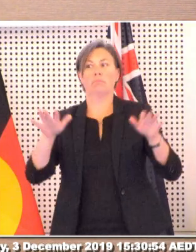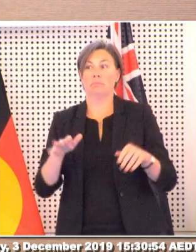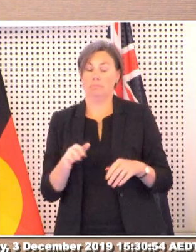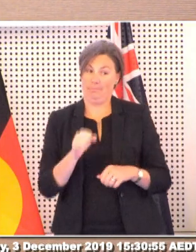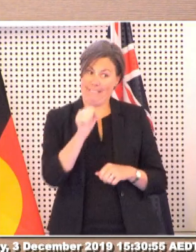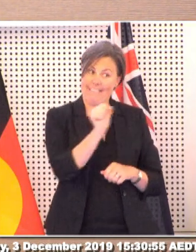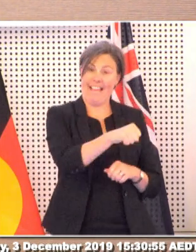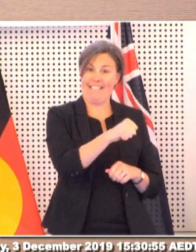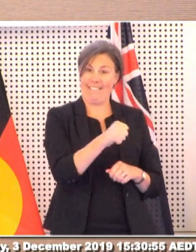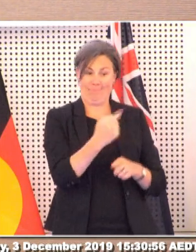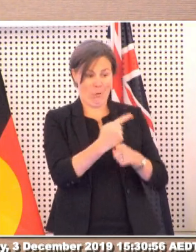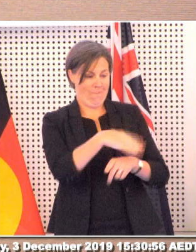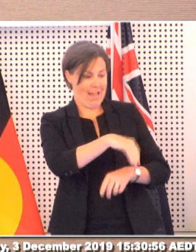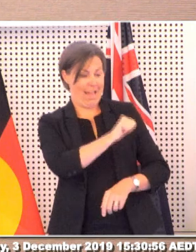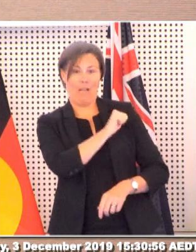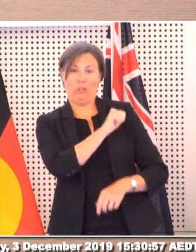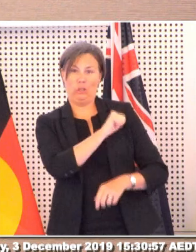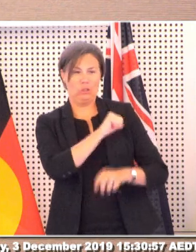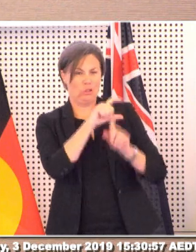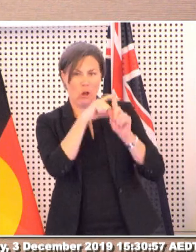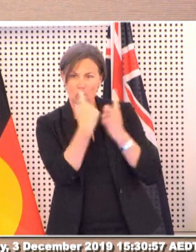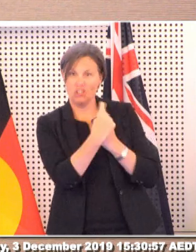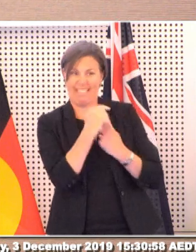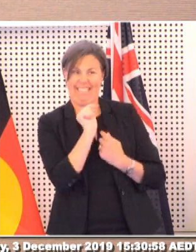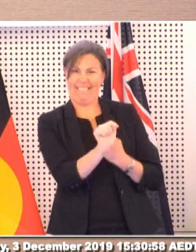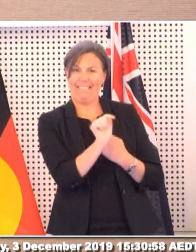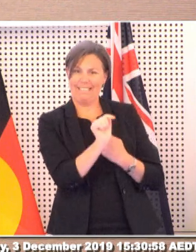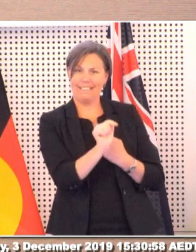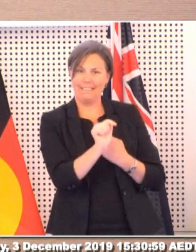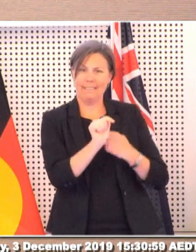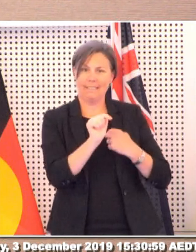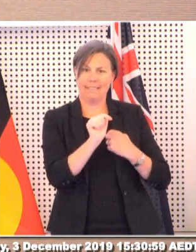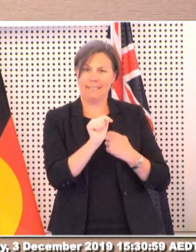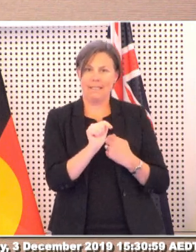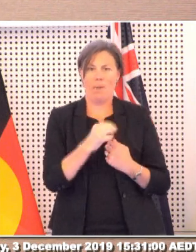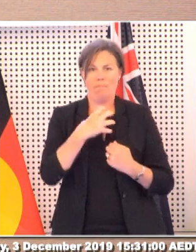keep coming back to, and the empowerment of the individual.